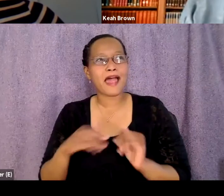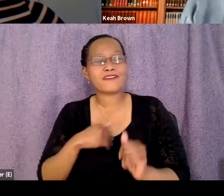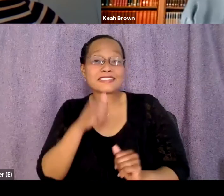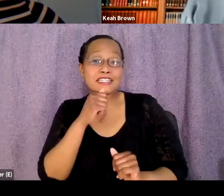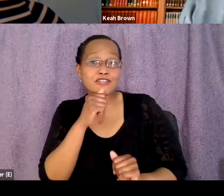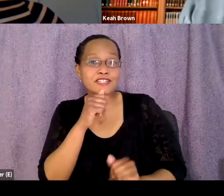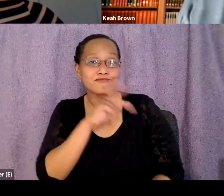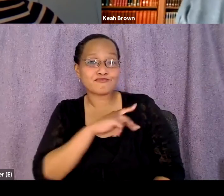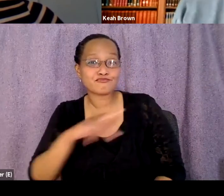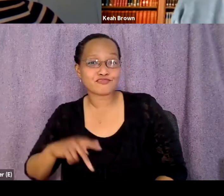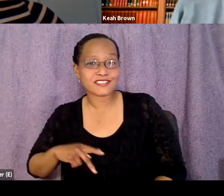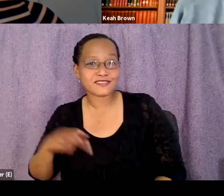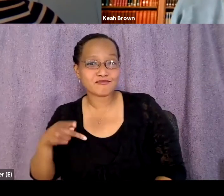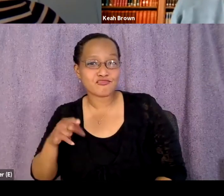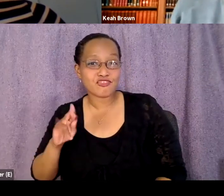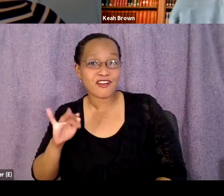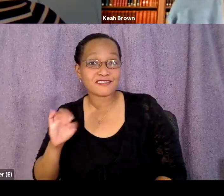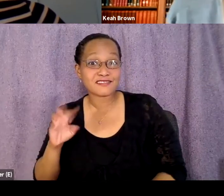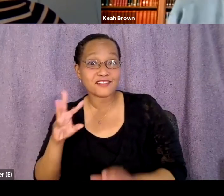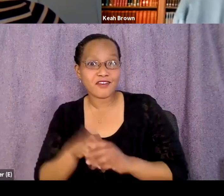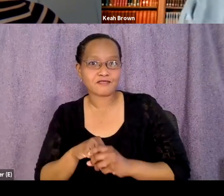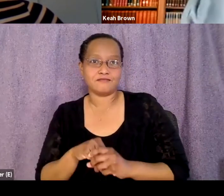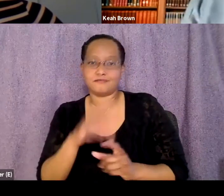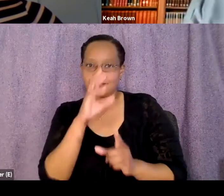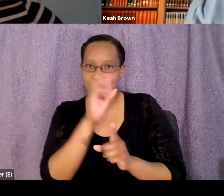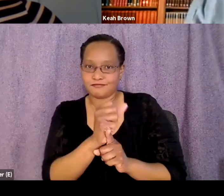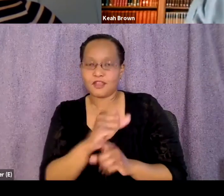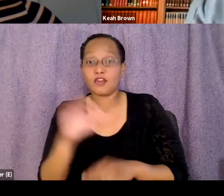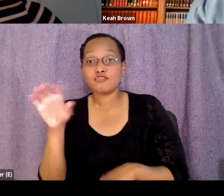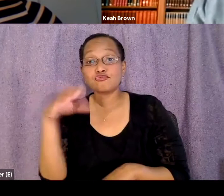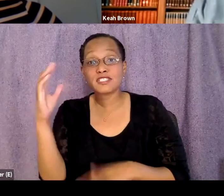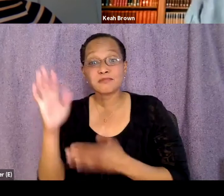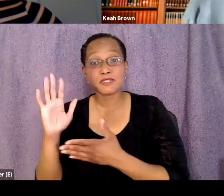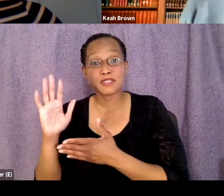Keah Brown: I'm interested the Christmas movie section on Netflix I would talk about specifically